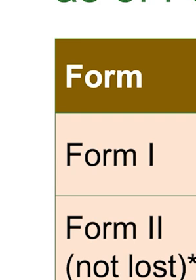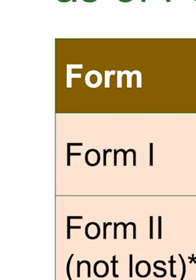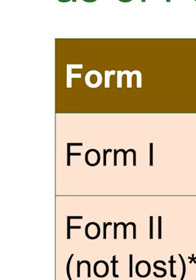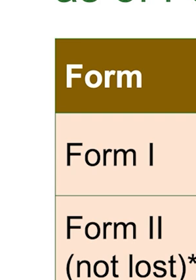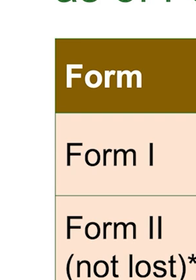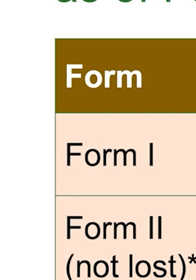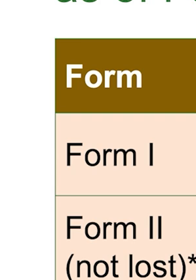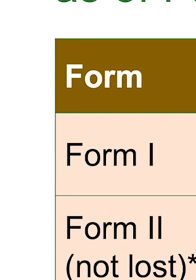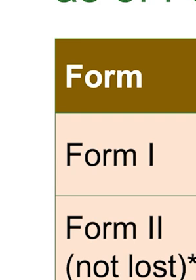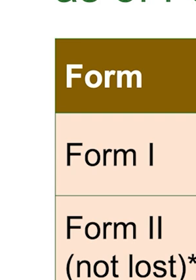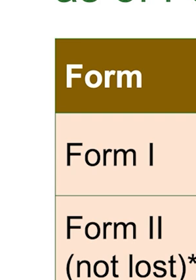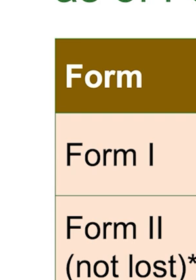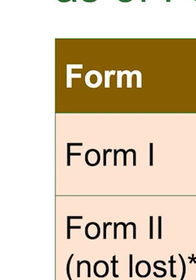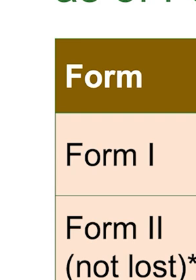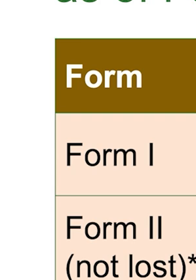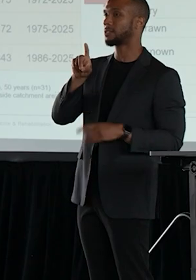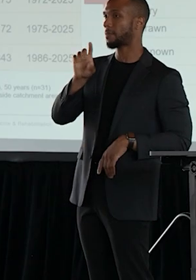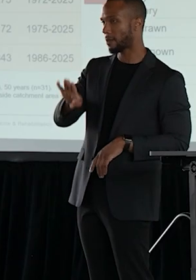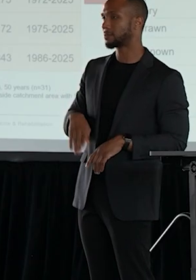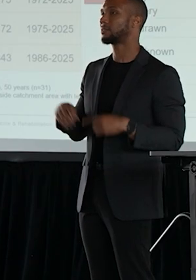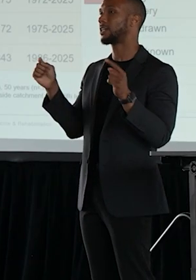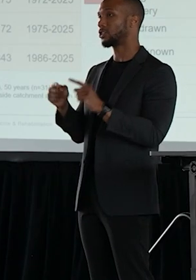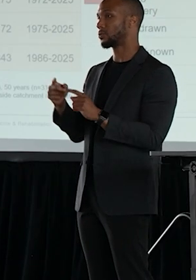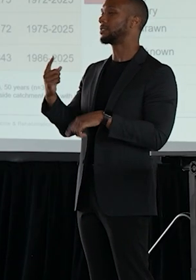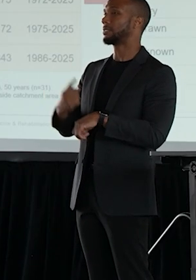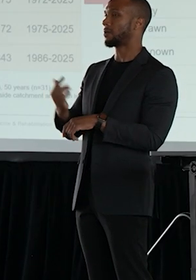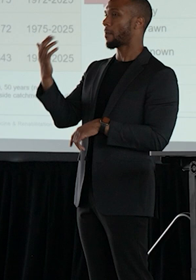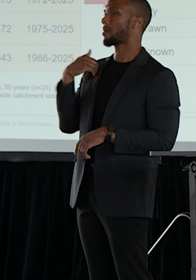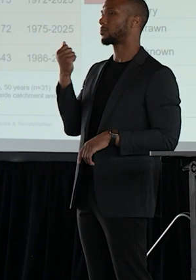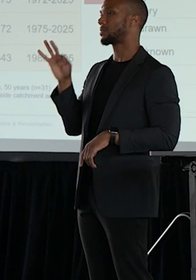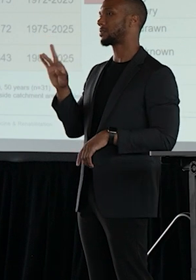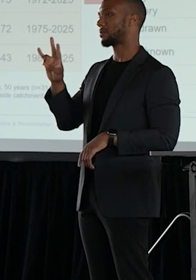database the injury day going back to 1972 until today,